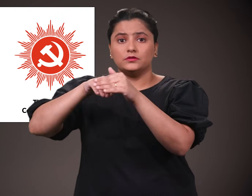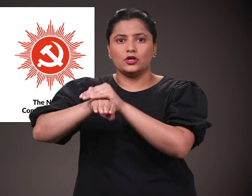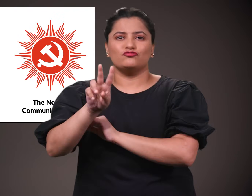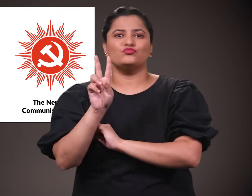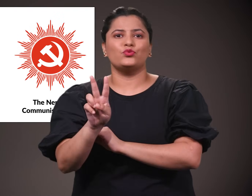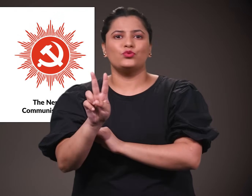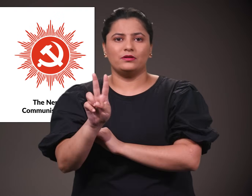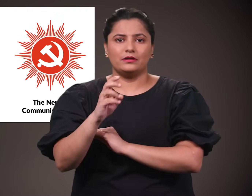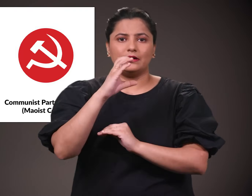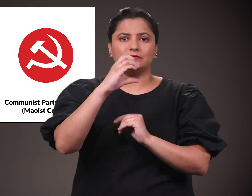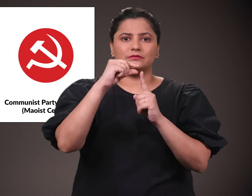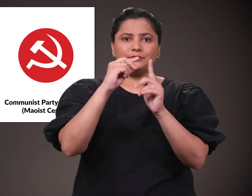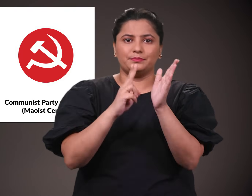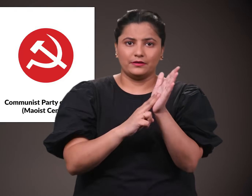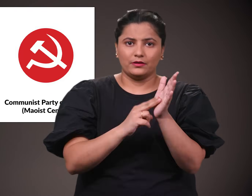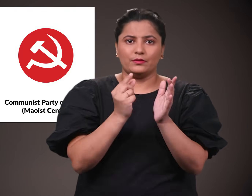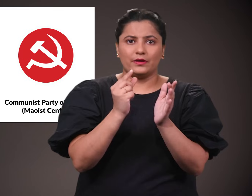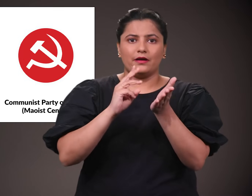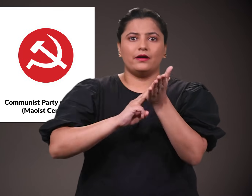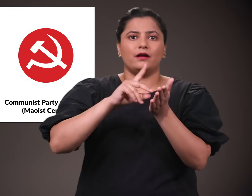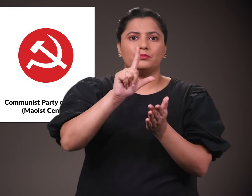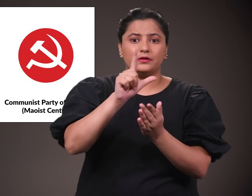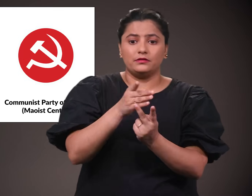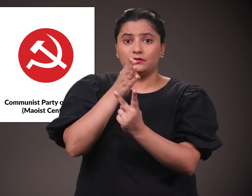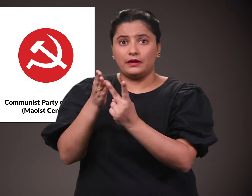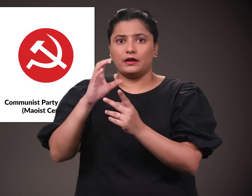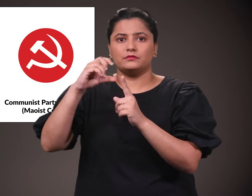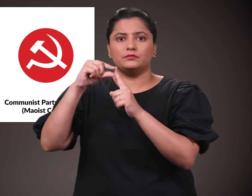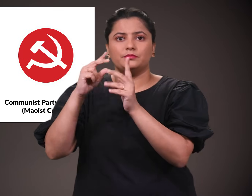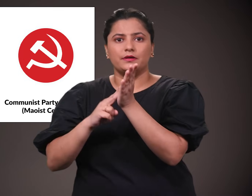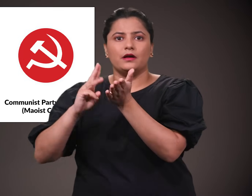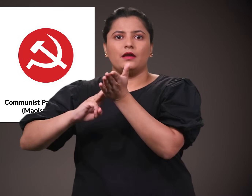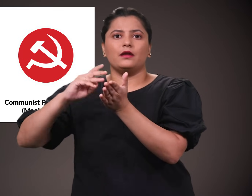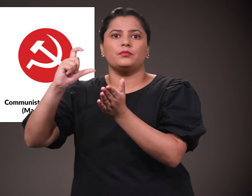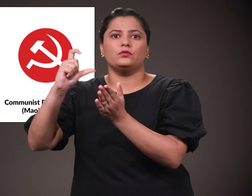The Nepali Communists have two major parties: CPN-UML and CPN-MC.